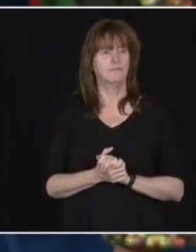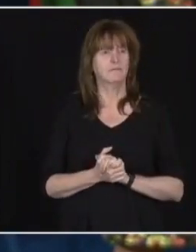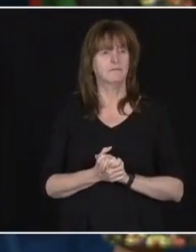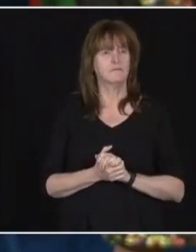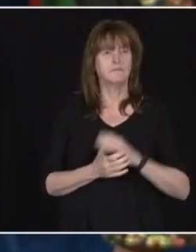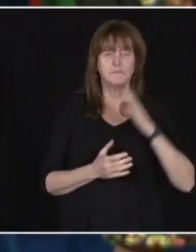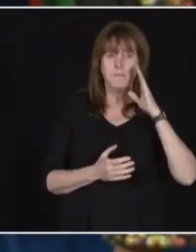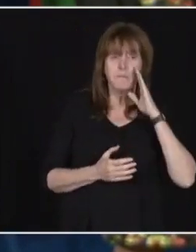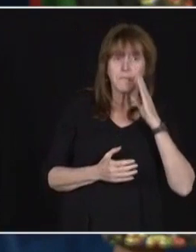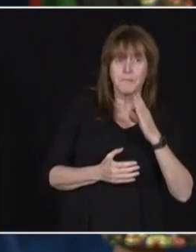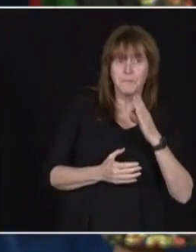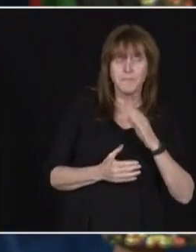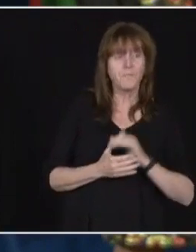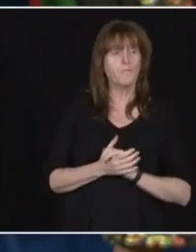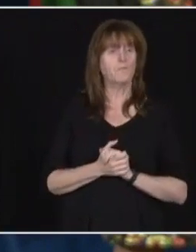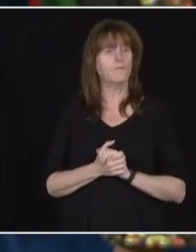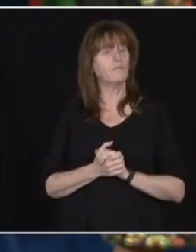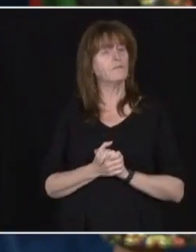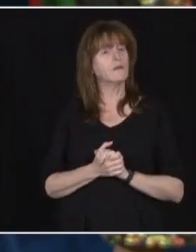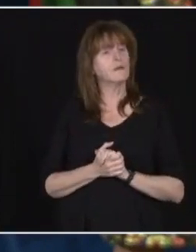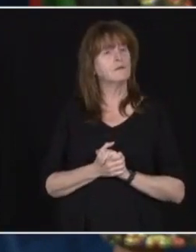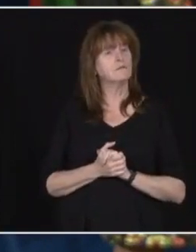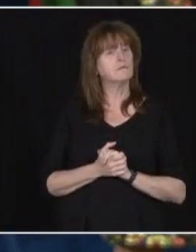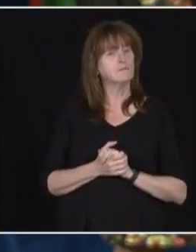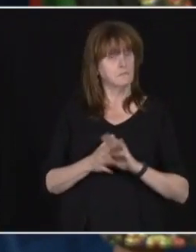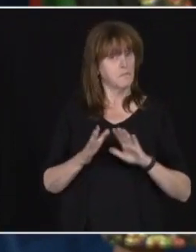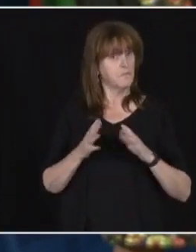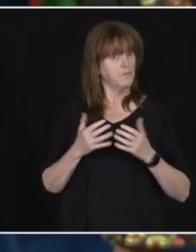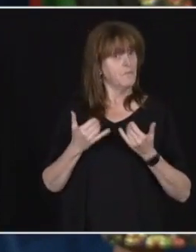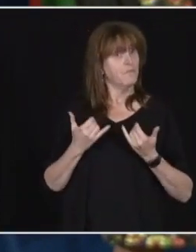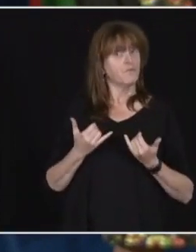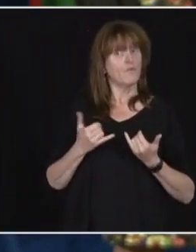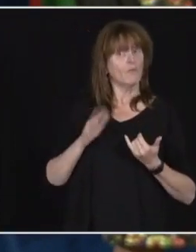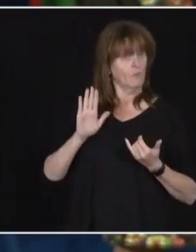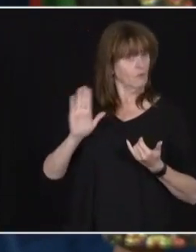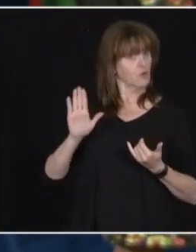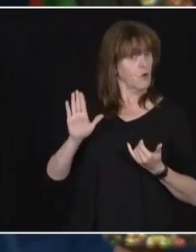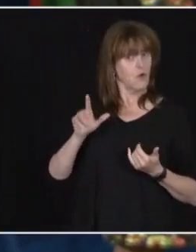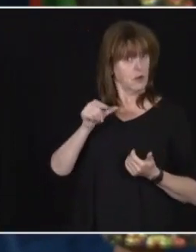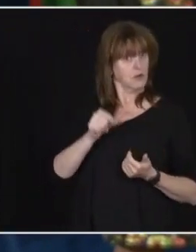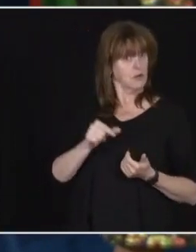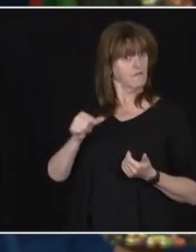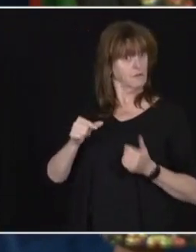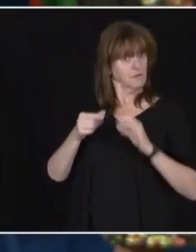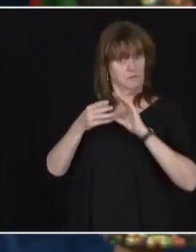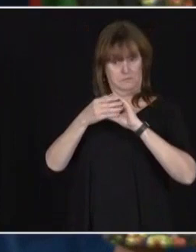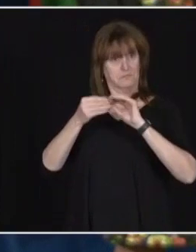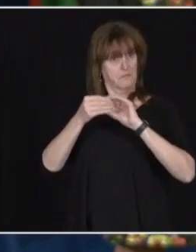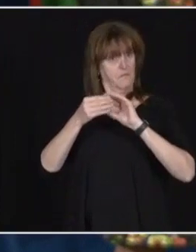Hello, today your government said that it's